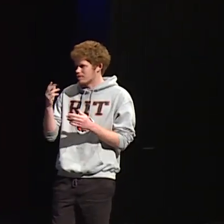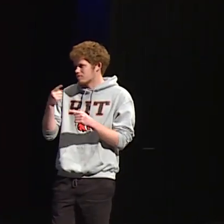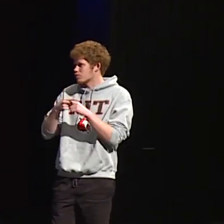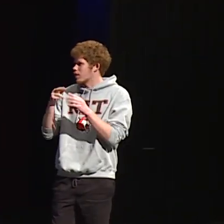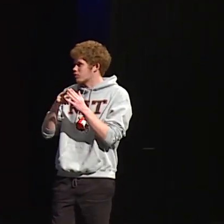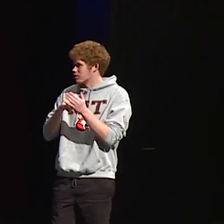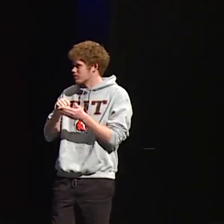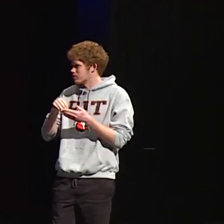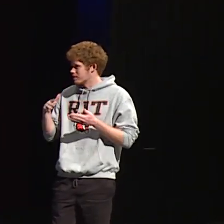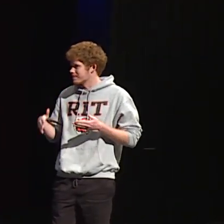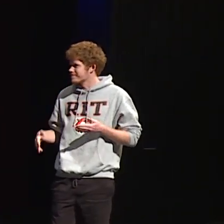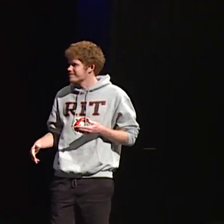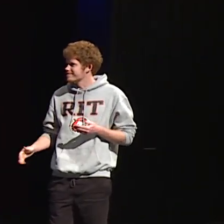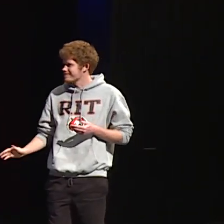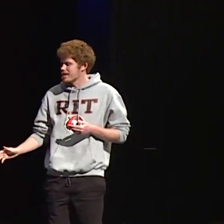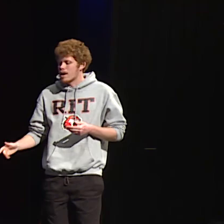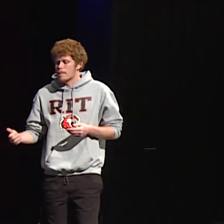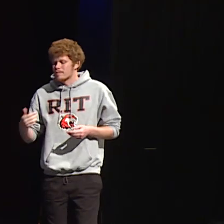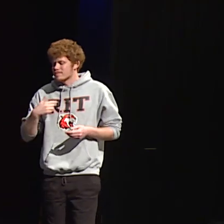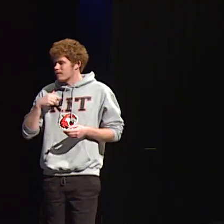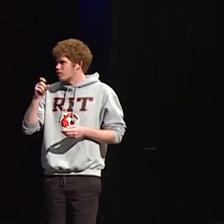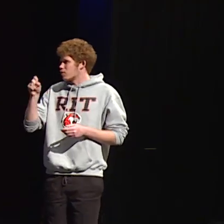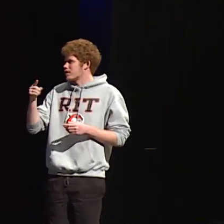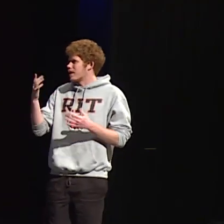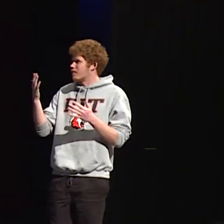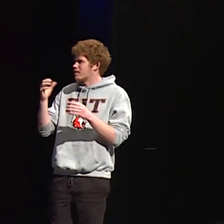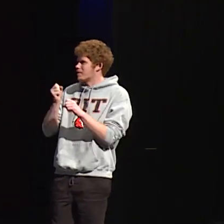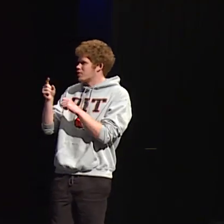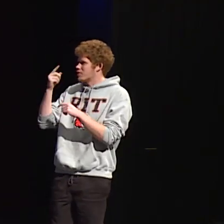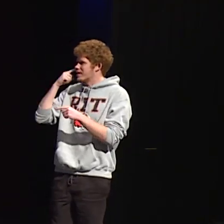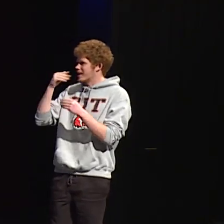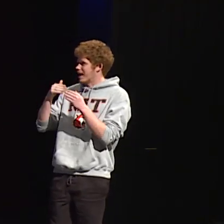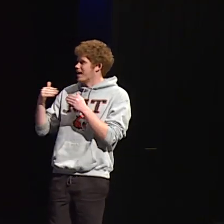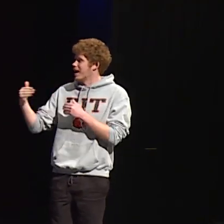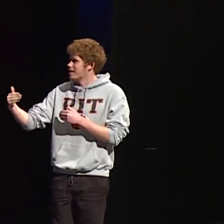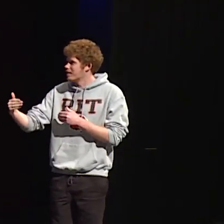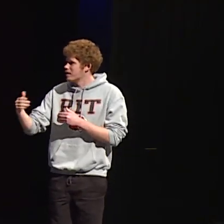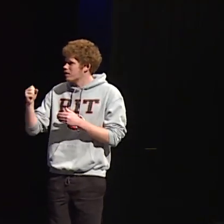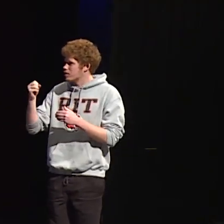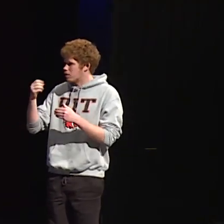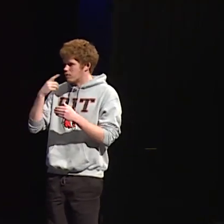I'm a freshman here, and I'm a cross-registered student.